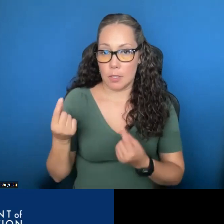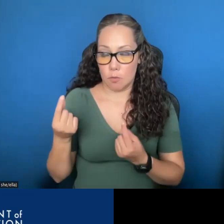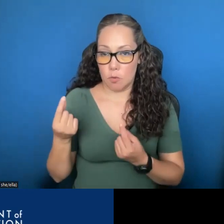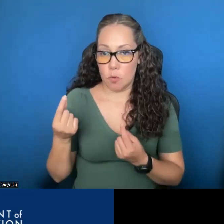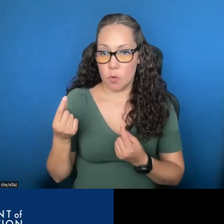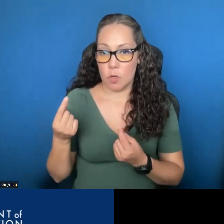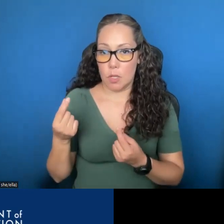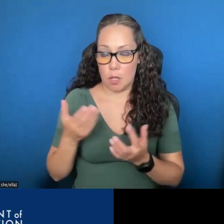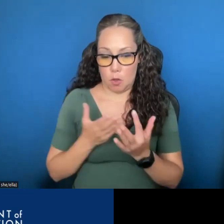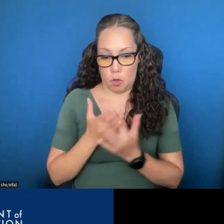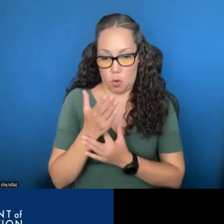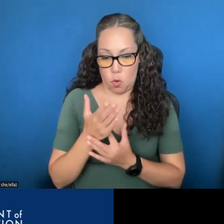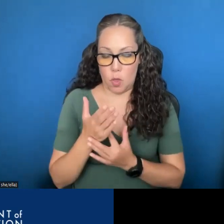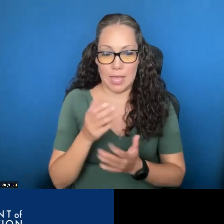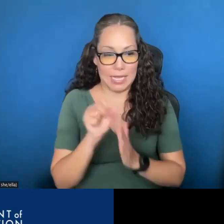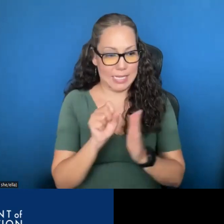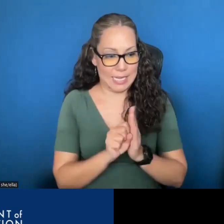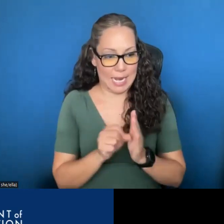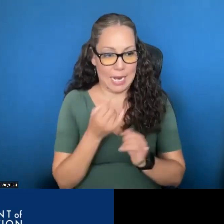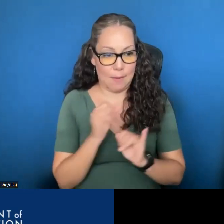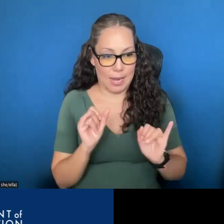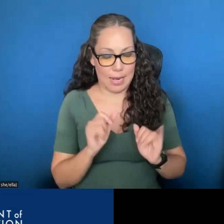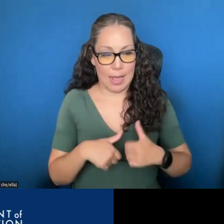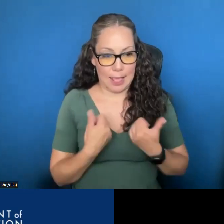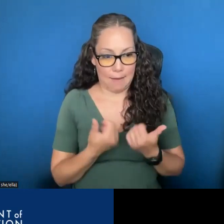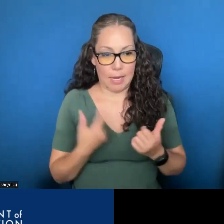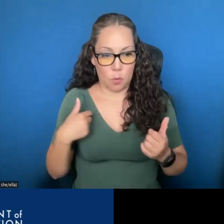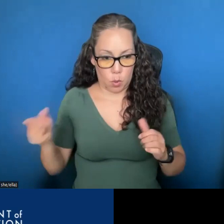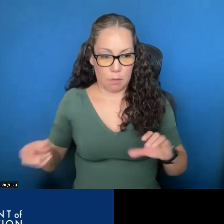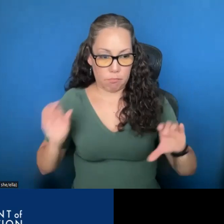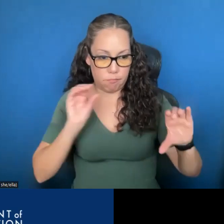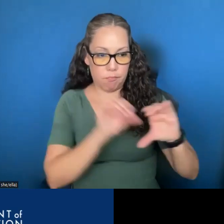the state Independent Living living plan um in collaboration with the state Independent